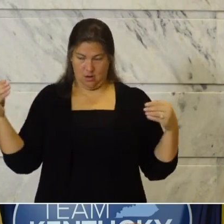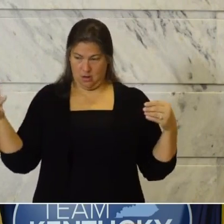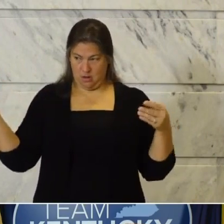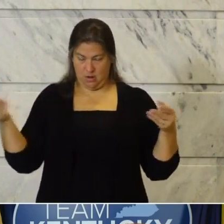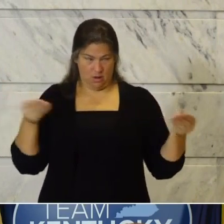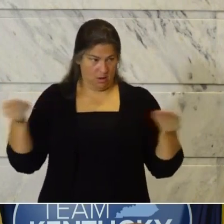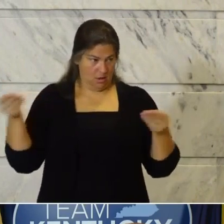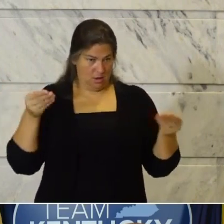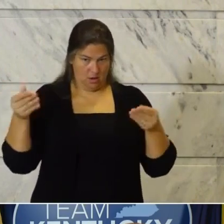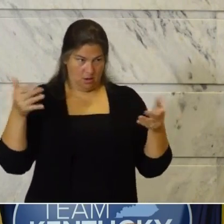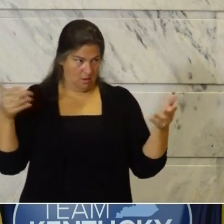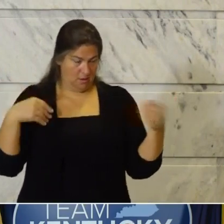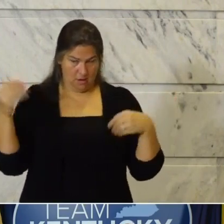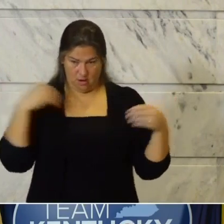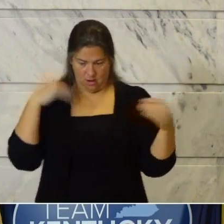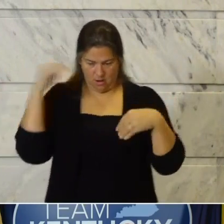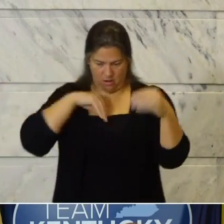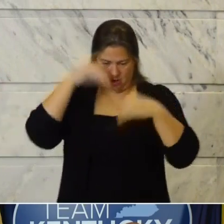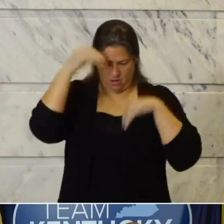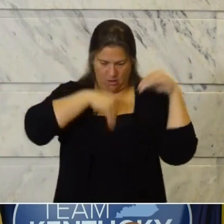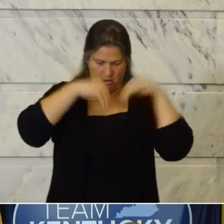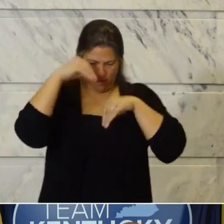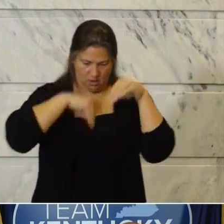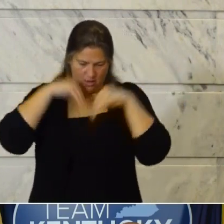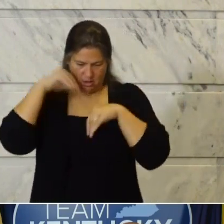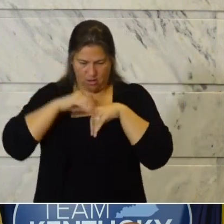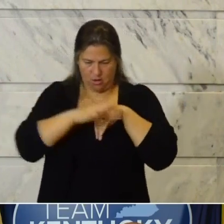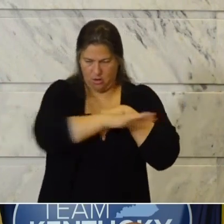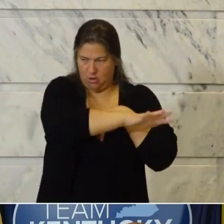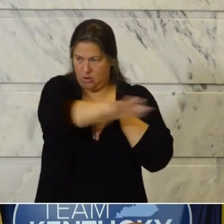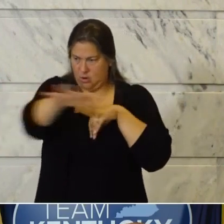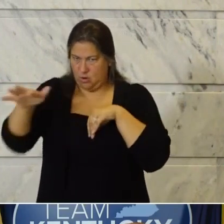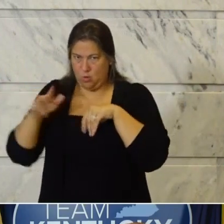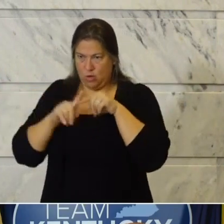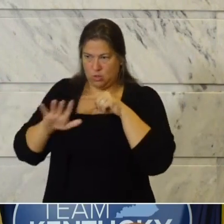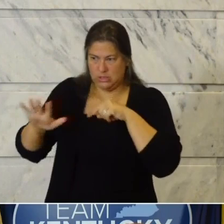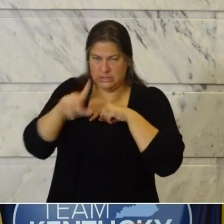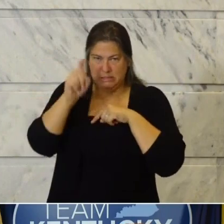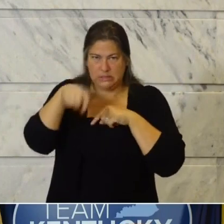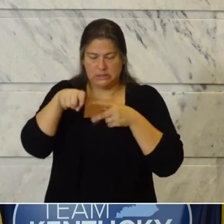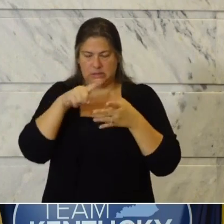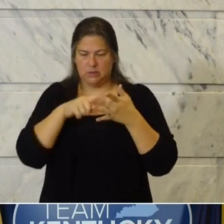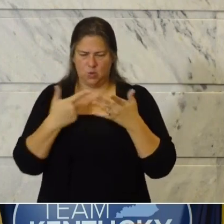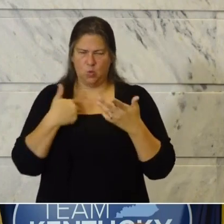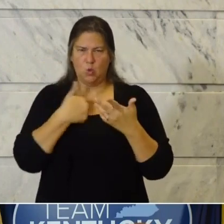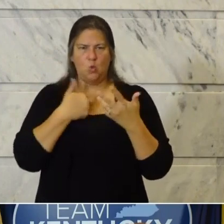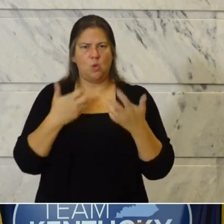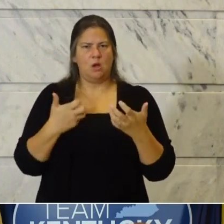And I feel if we follow this, it allows responsible local control and we will